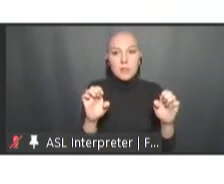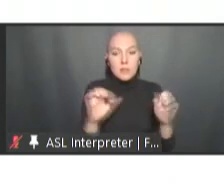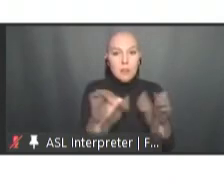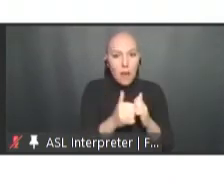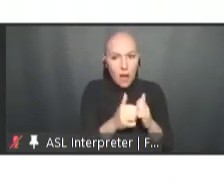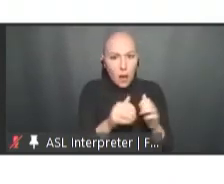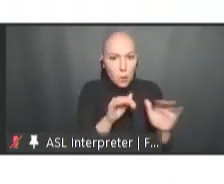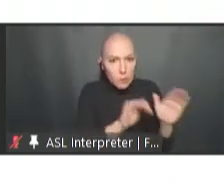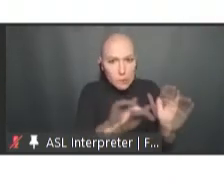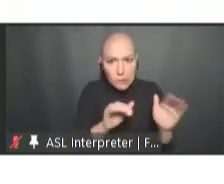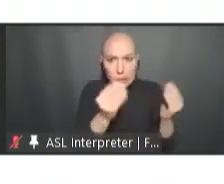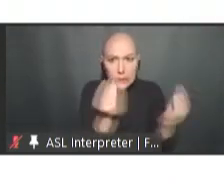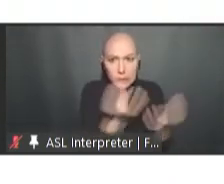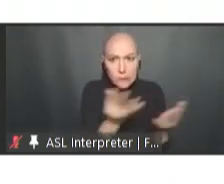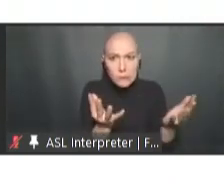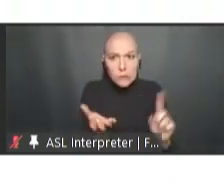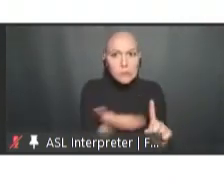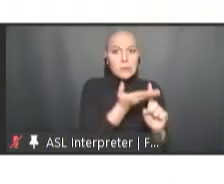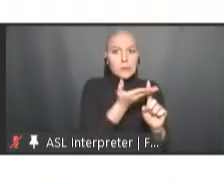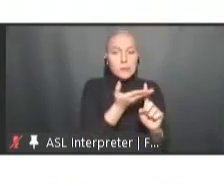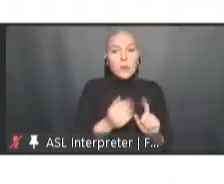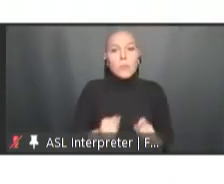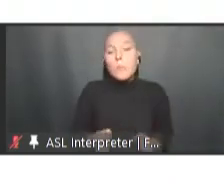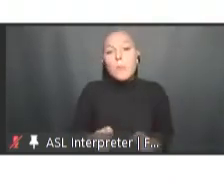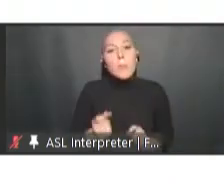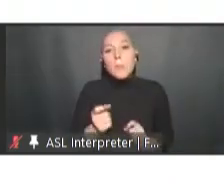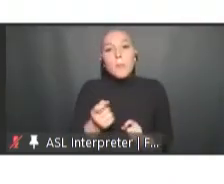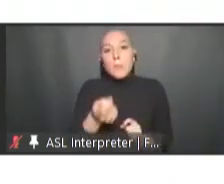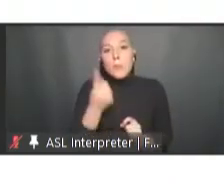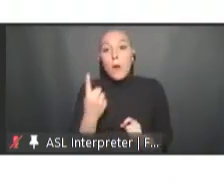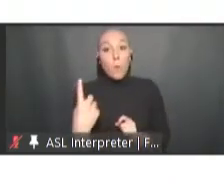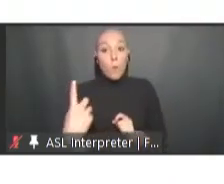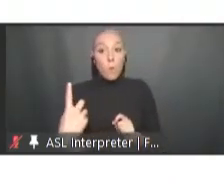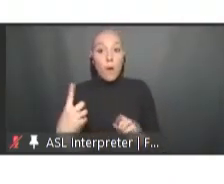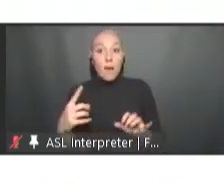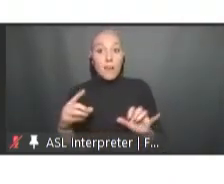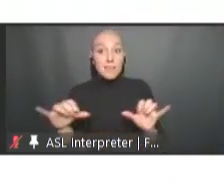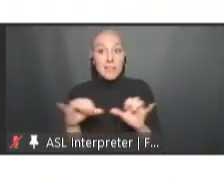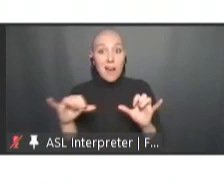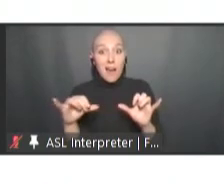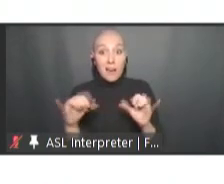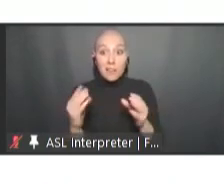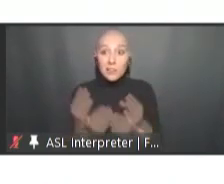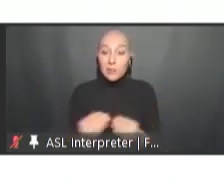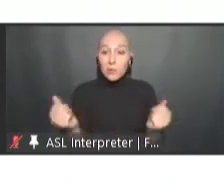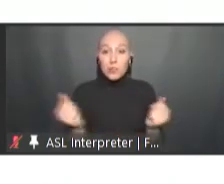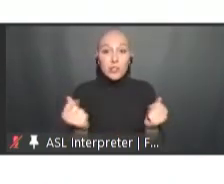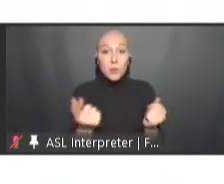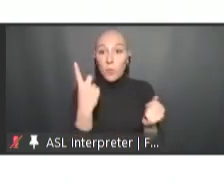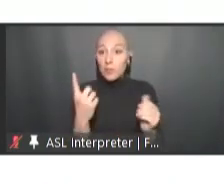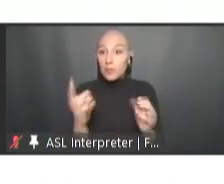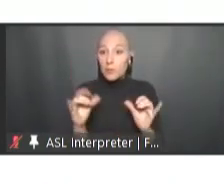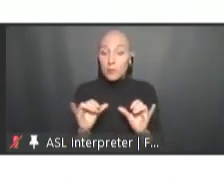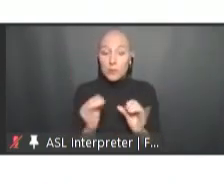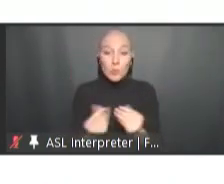is definitely not a one size fits all message for the public; we really need to target